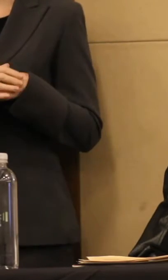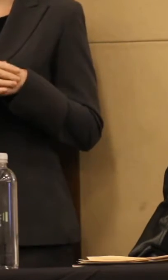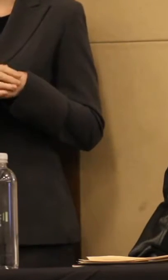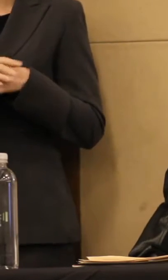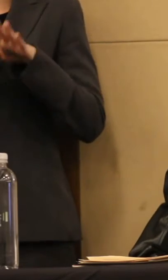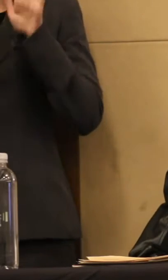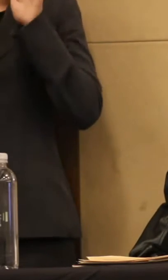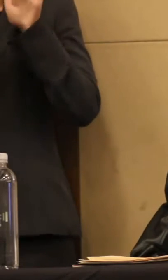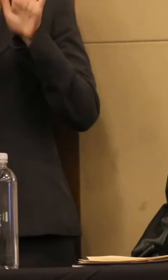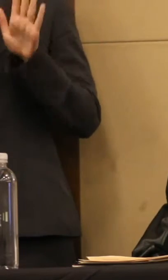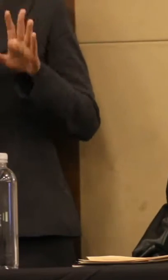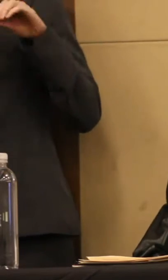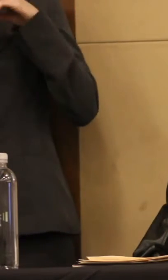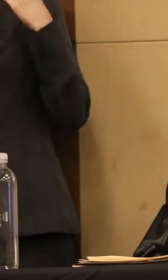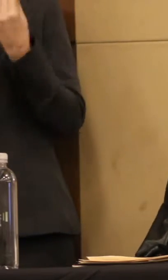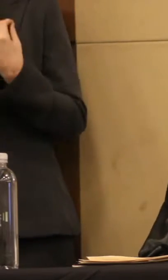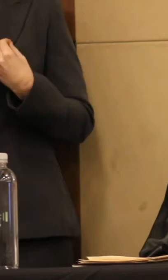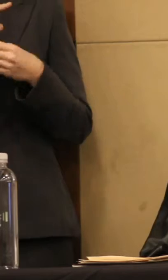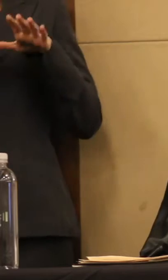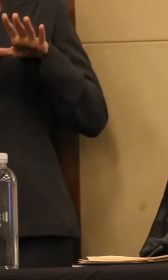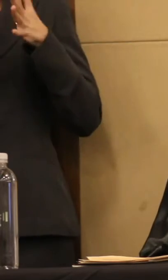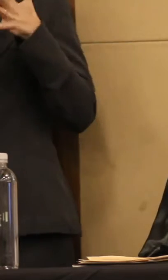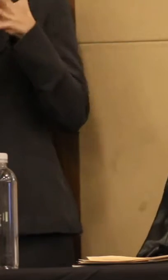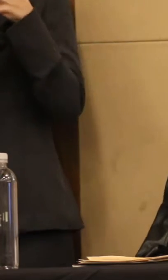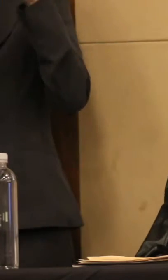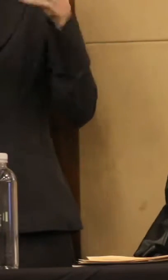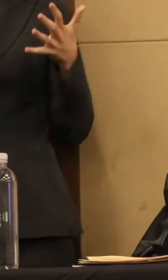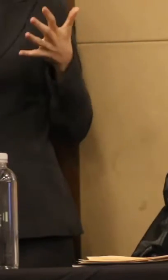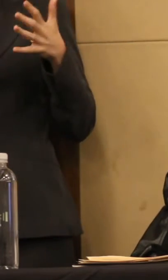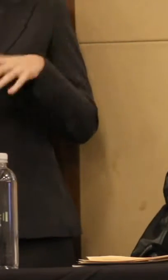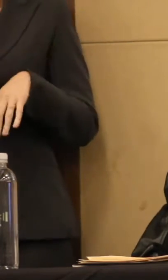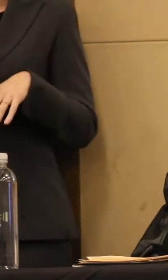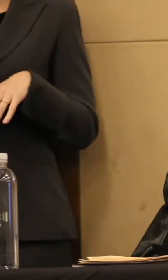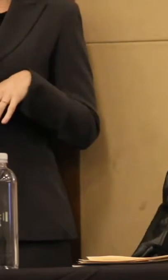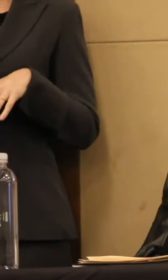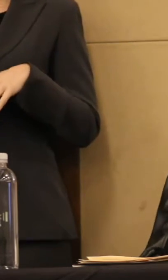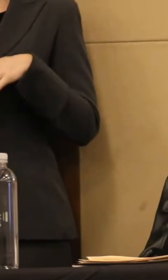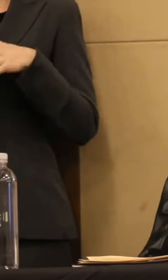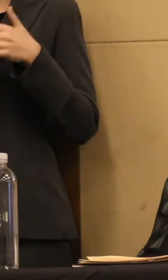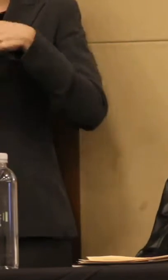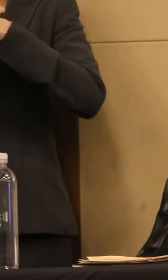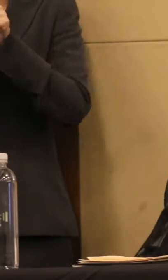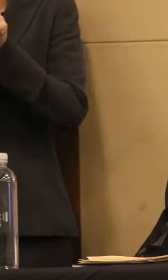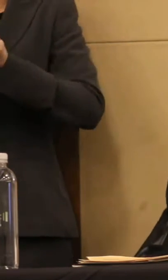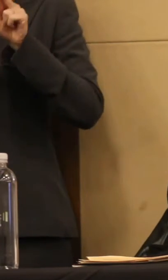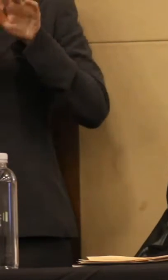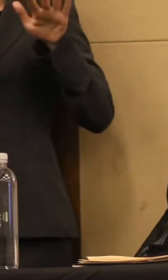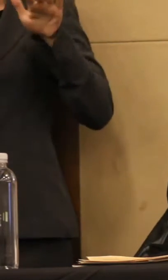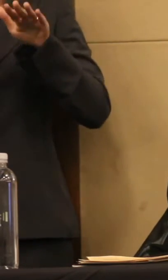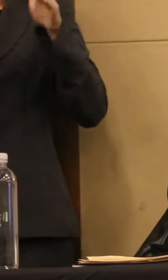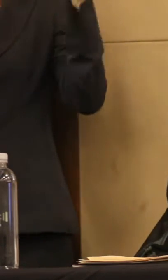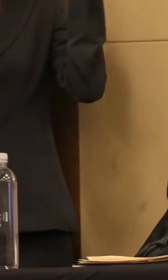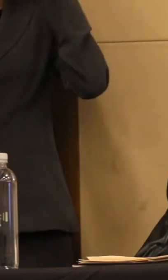You guys have done so much and just raising awareness in particular in this industry